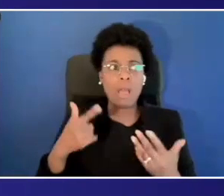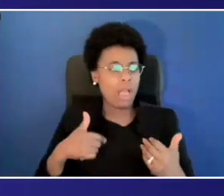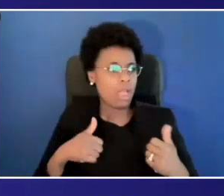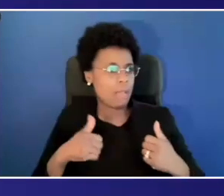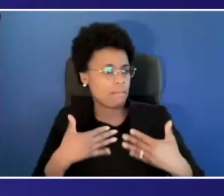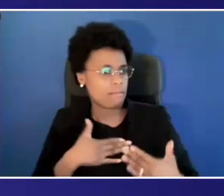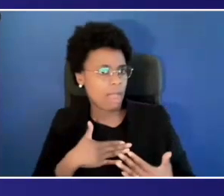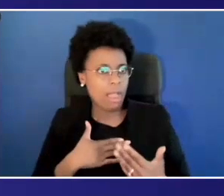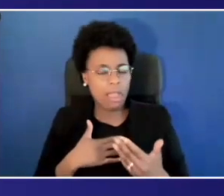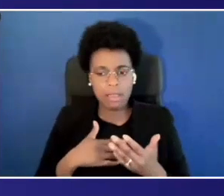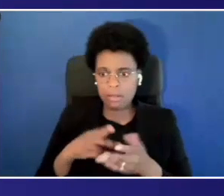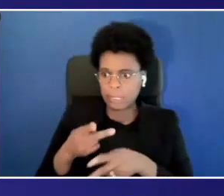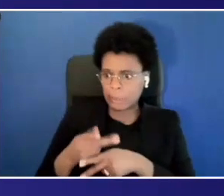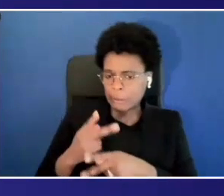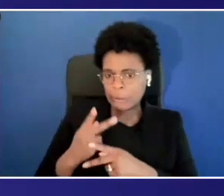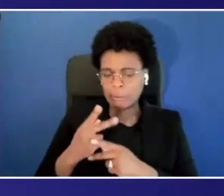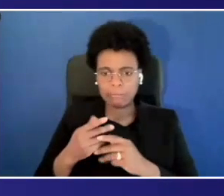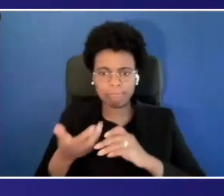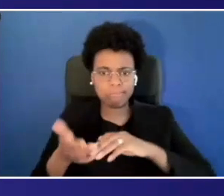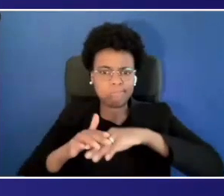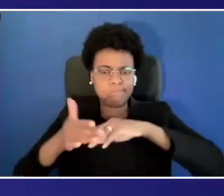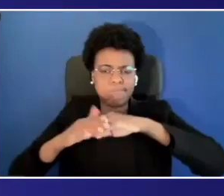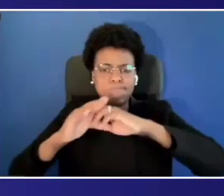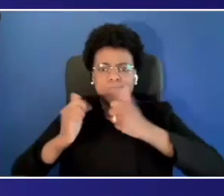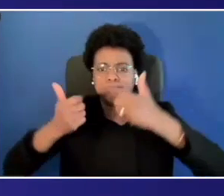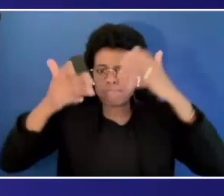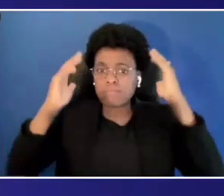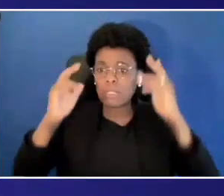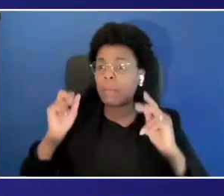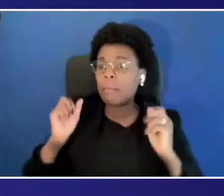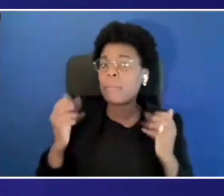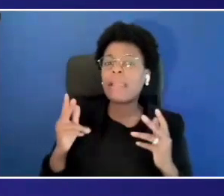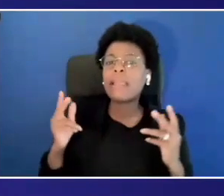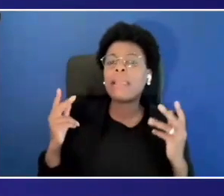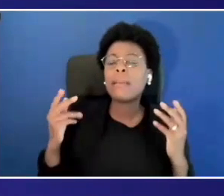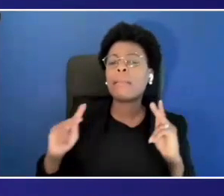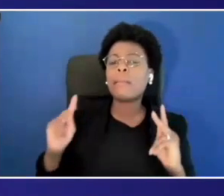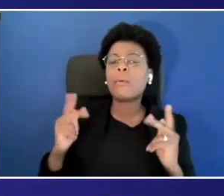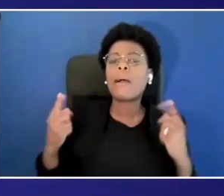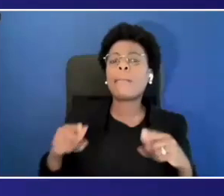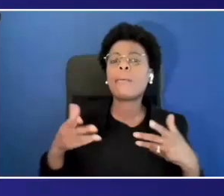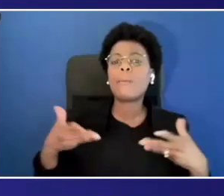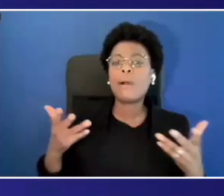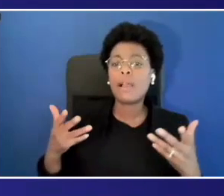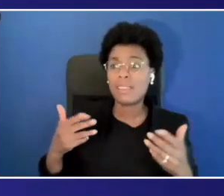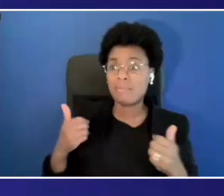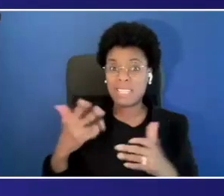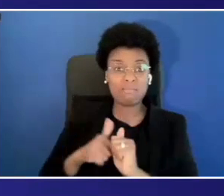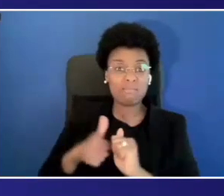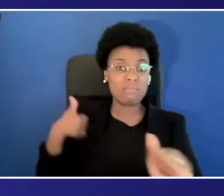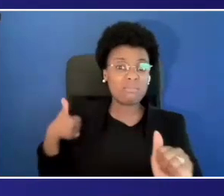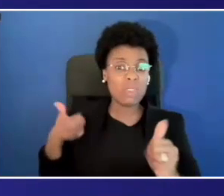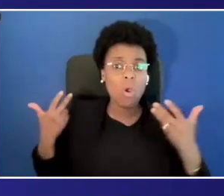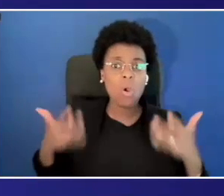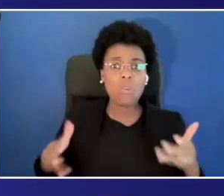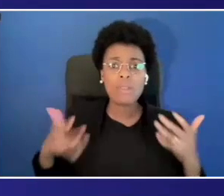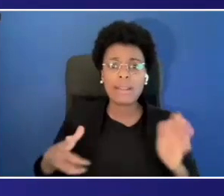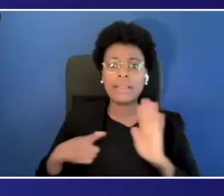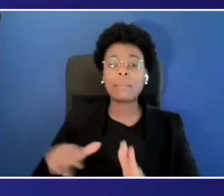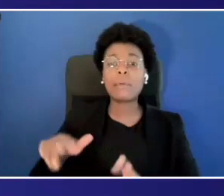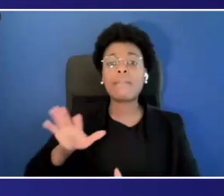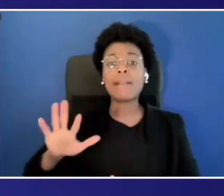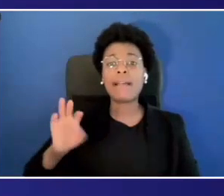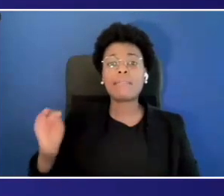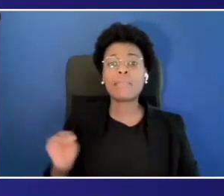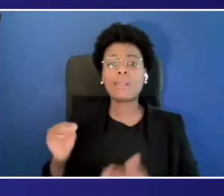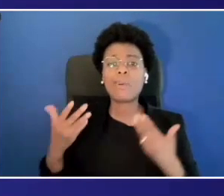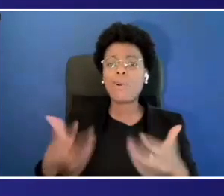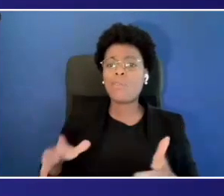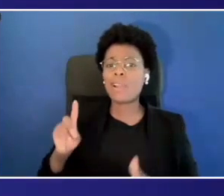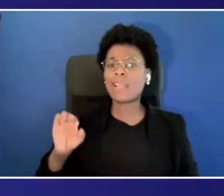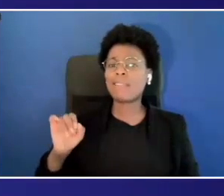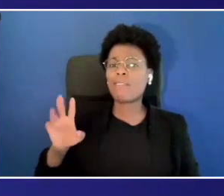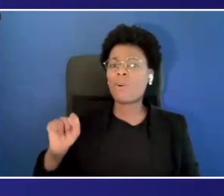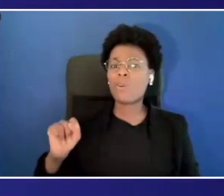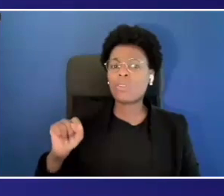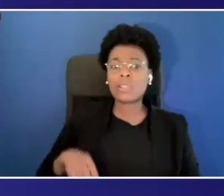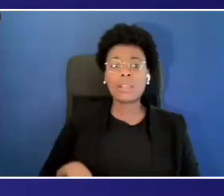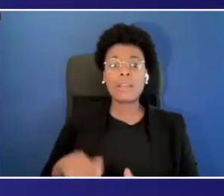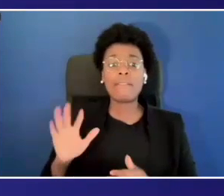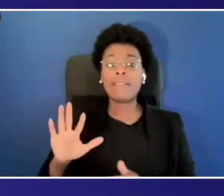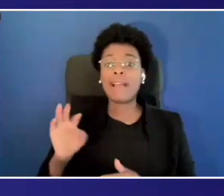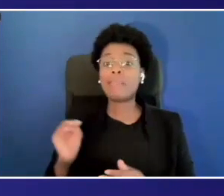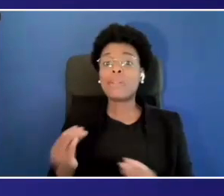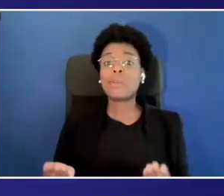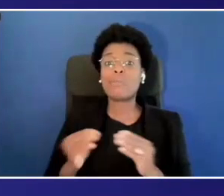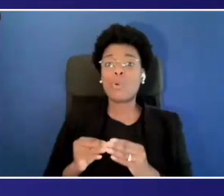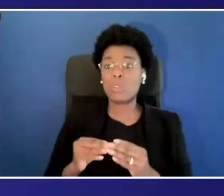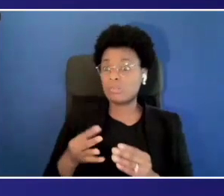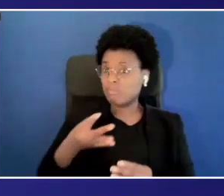What will happen to these folks? Many are already behind on payments and delinquent. 5 million are already in default and 5 million more are on the verge of defaulting and being subject to collections.